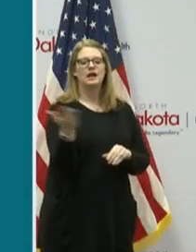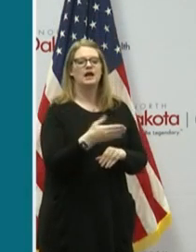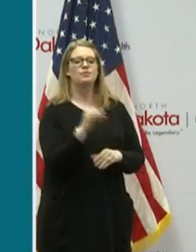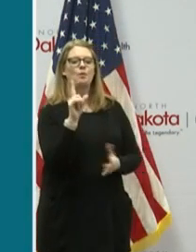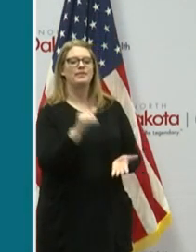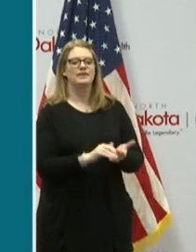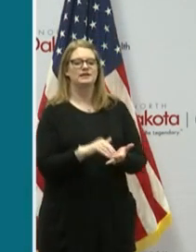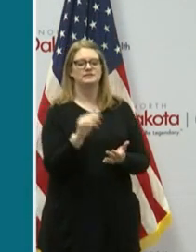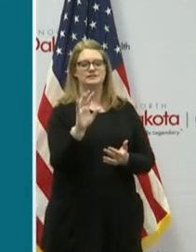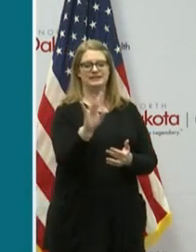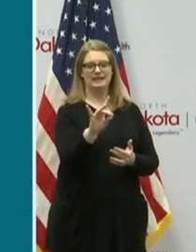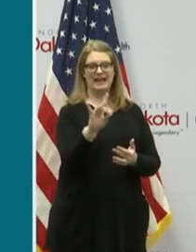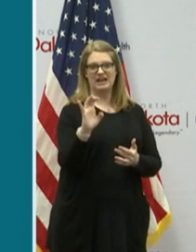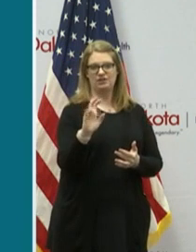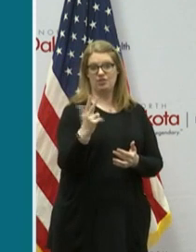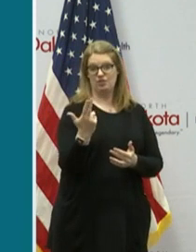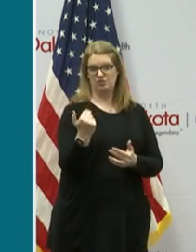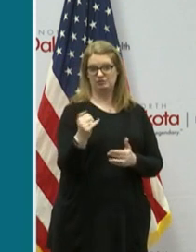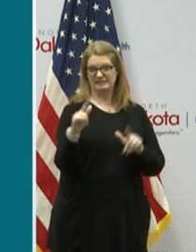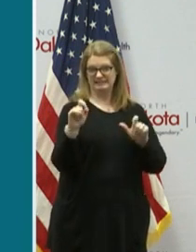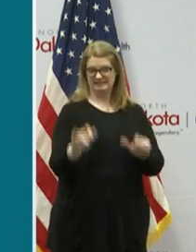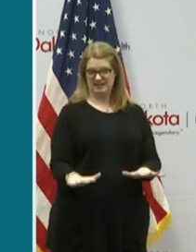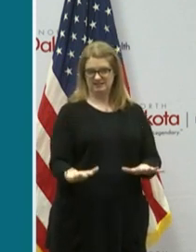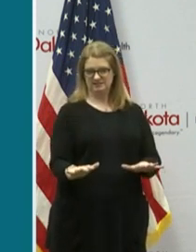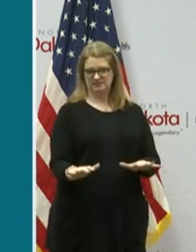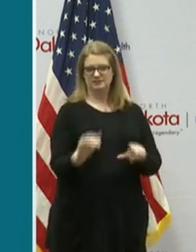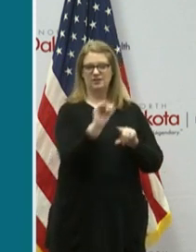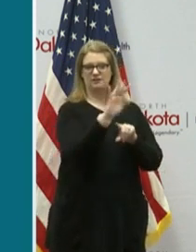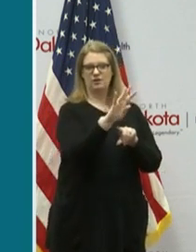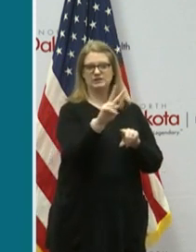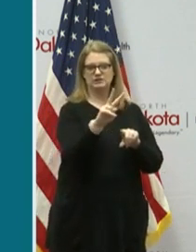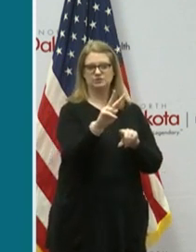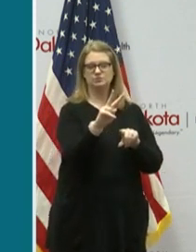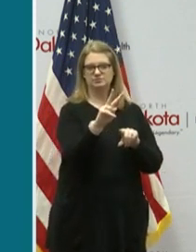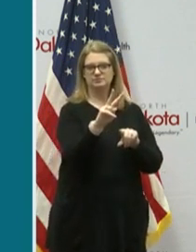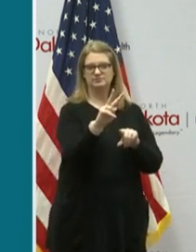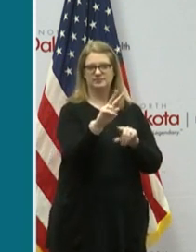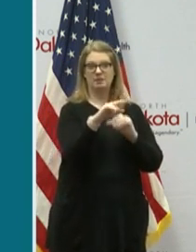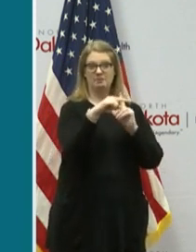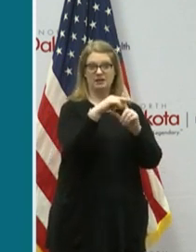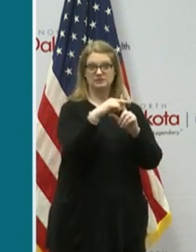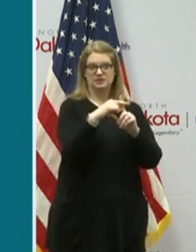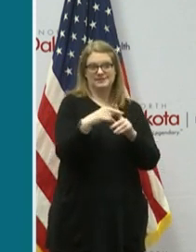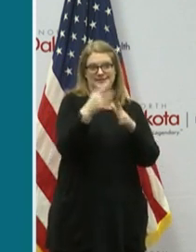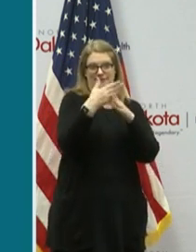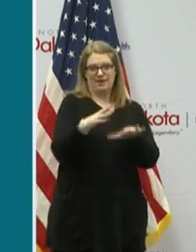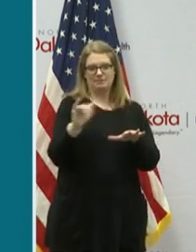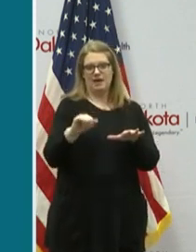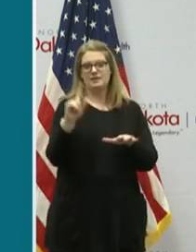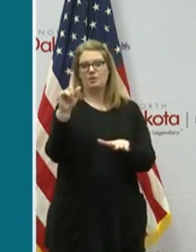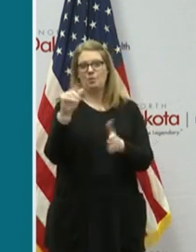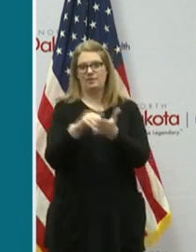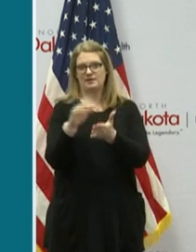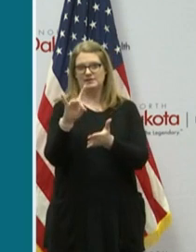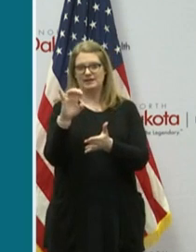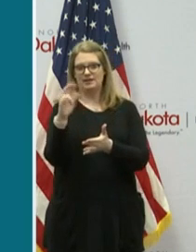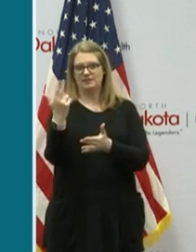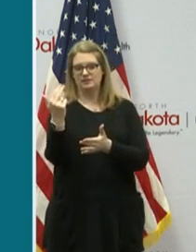CONFIRM 42 ADDITIONAL CASES OF THE NOVEL CORONAVIRUS DISEASE